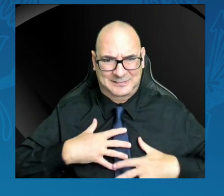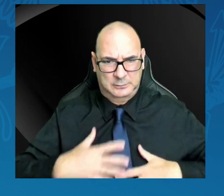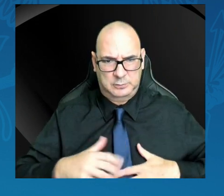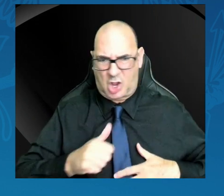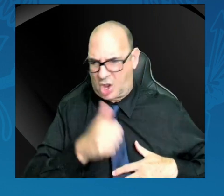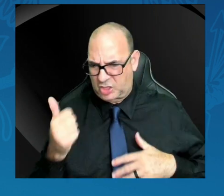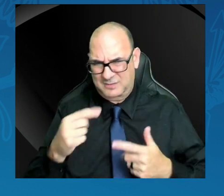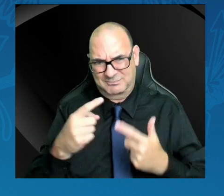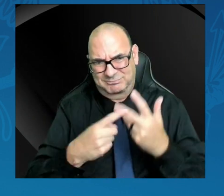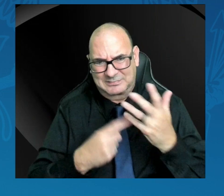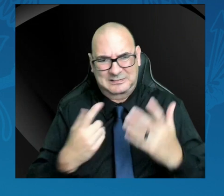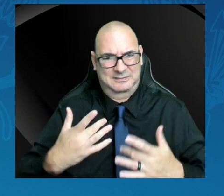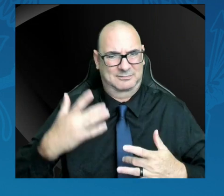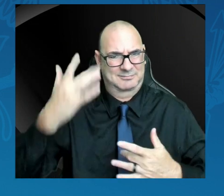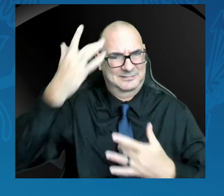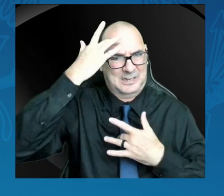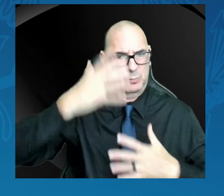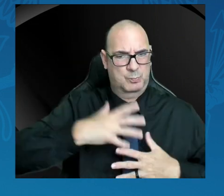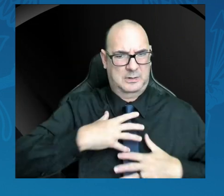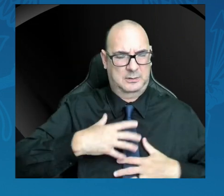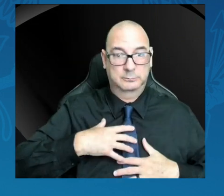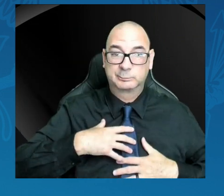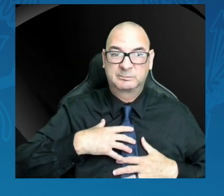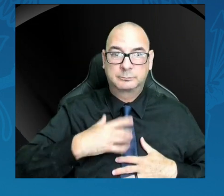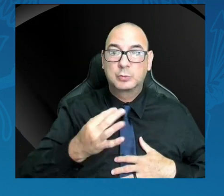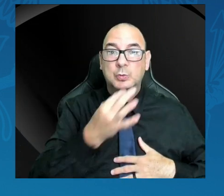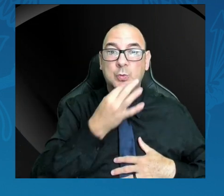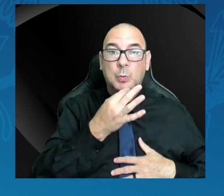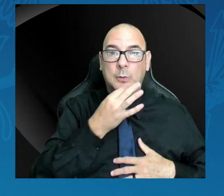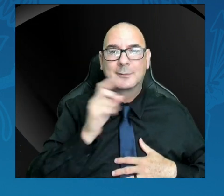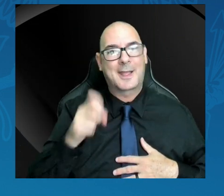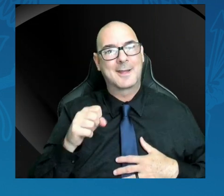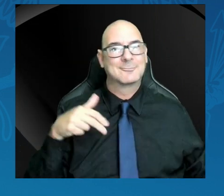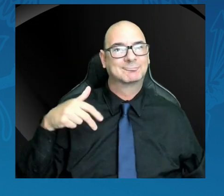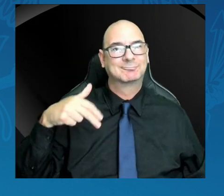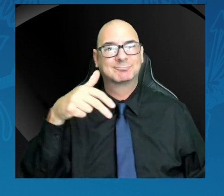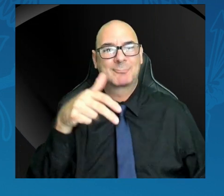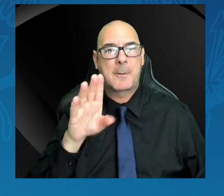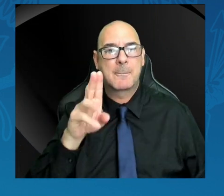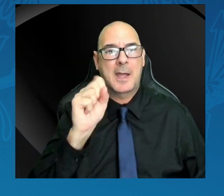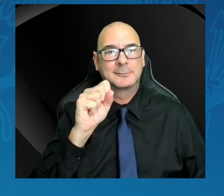to the bus stop without worrying that the diesel fumes could trigger an asthma attack.